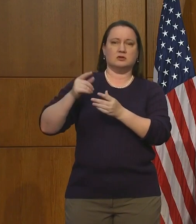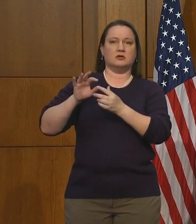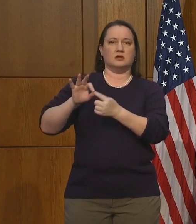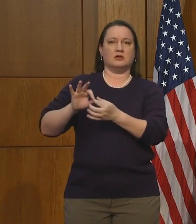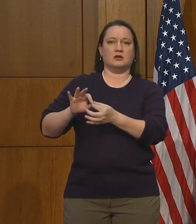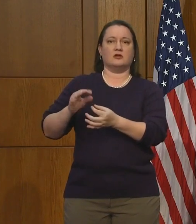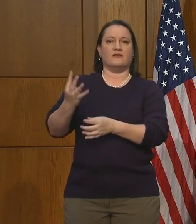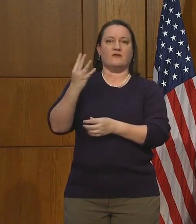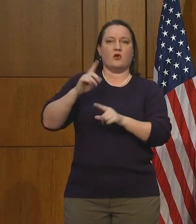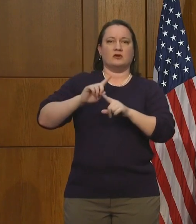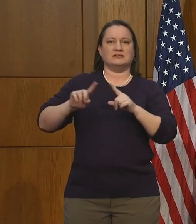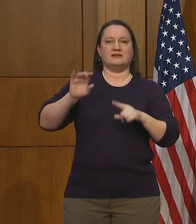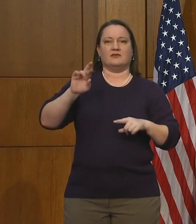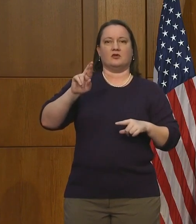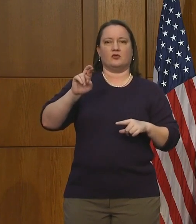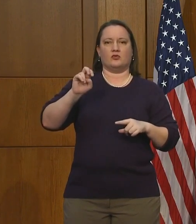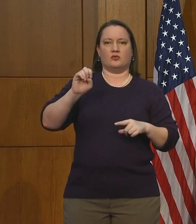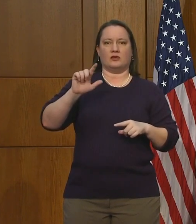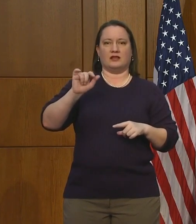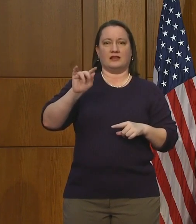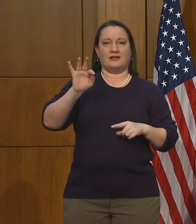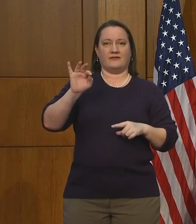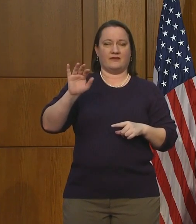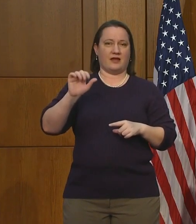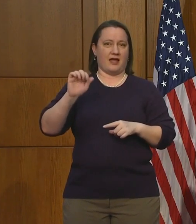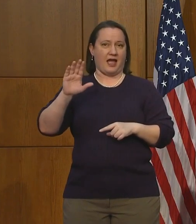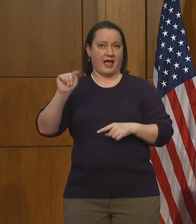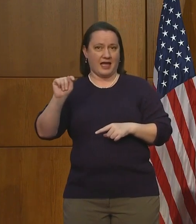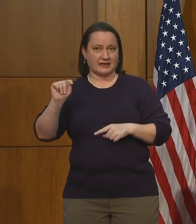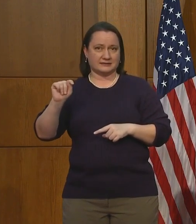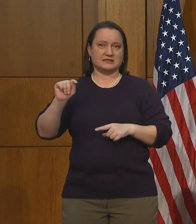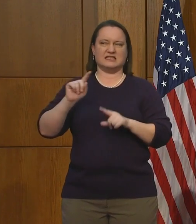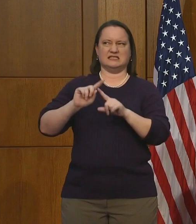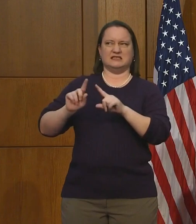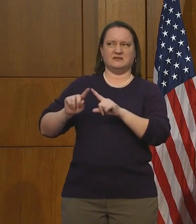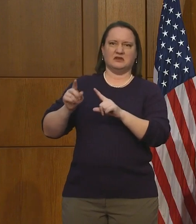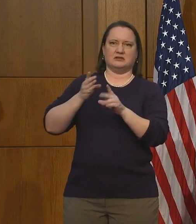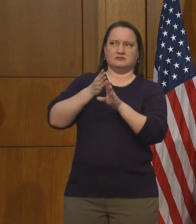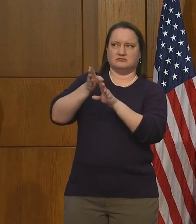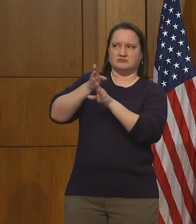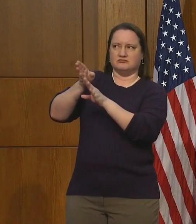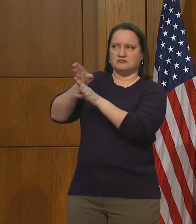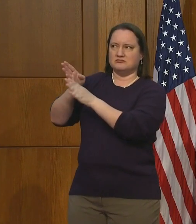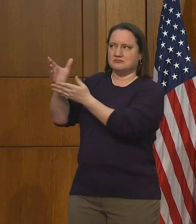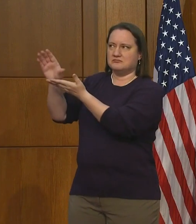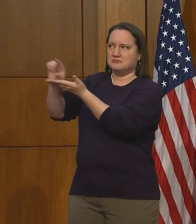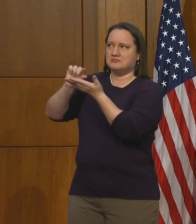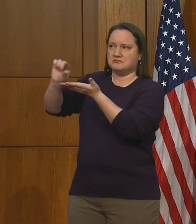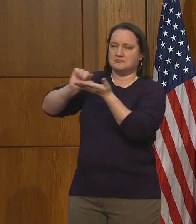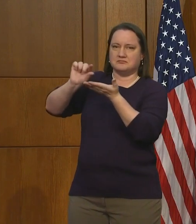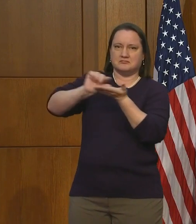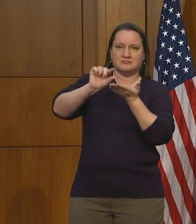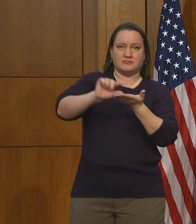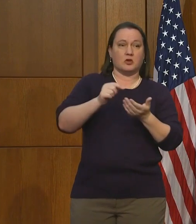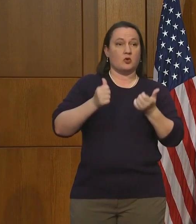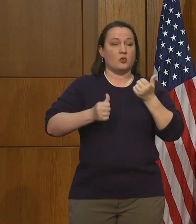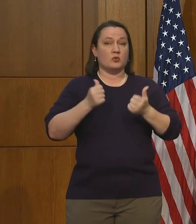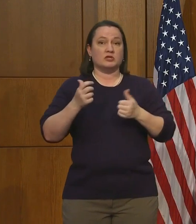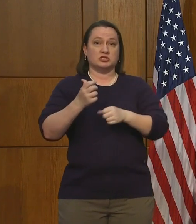RELATED TO SOME FOUR DIFFERENT- RELIEF FACTS AND SIXTY ONE. OR SO DIFFERENT REVENUE STREAMS OF